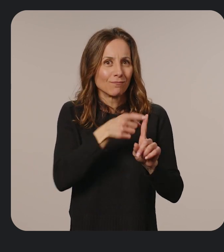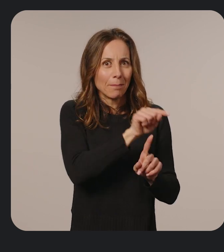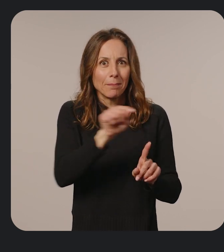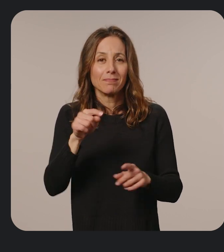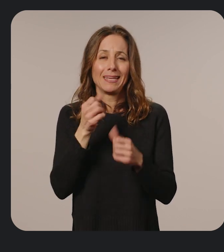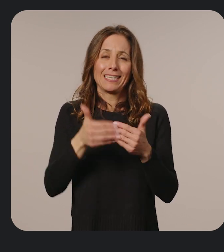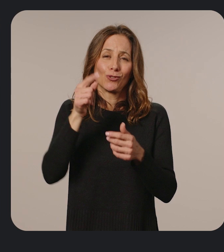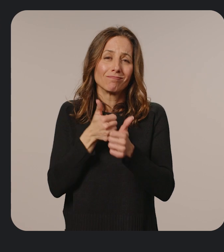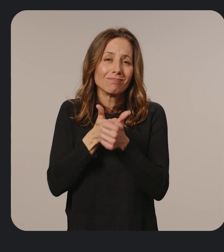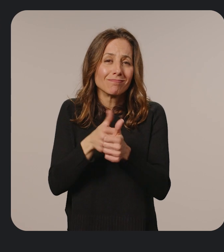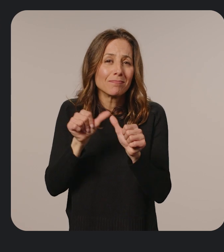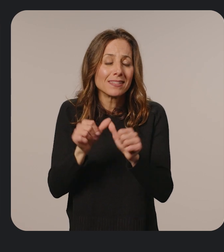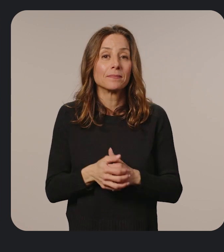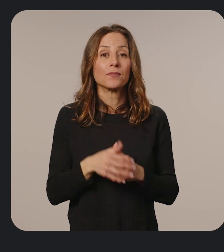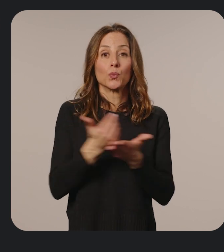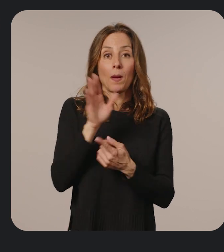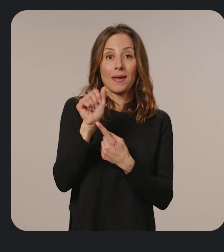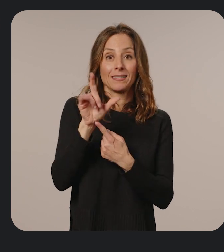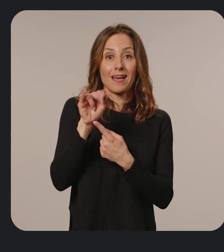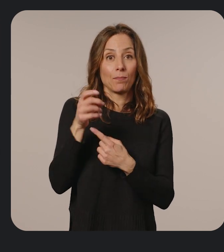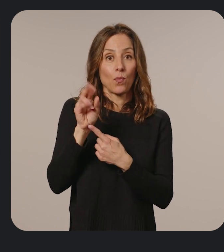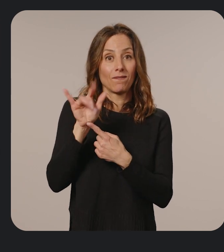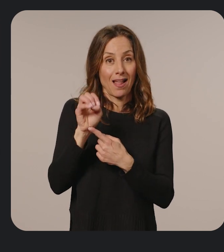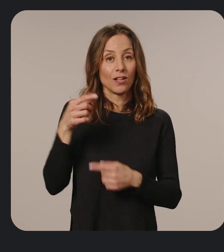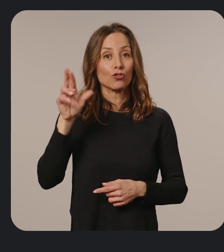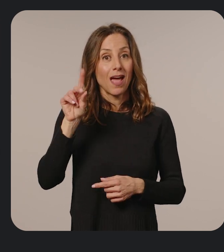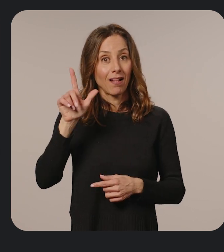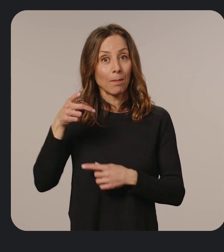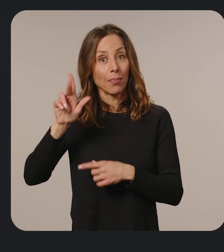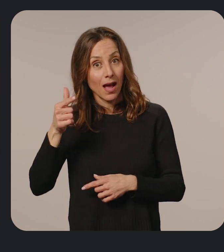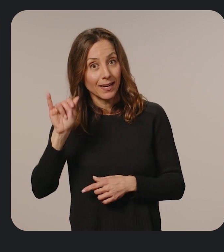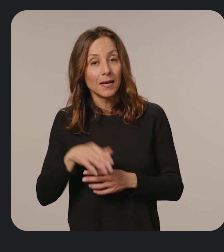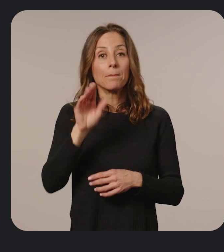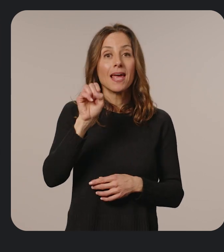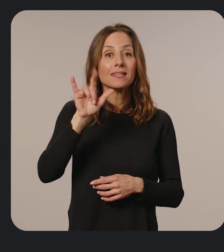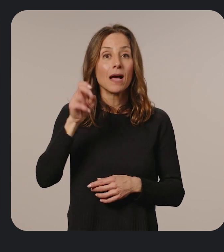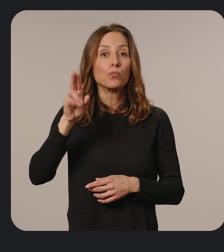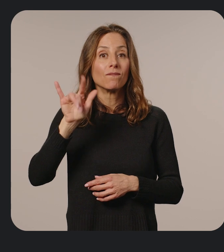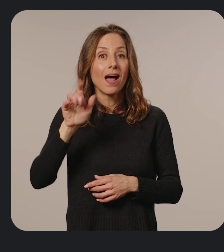profiles, making it easier for you to maintain. The new baseline Profile Gradle plugin and Baseline Profile